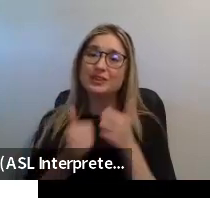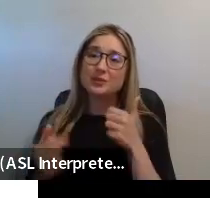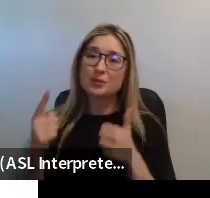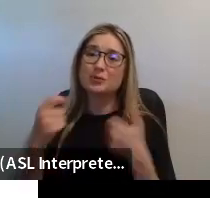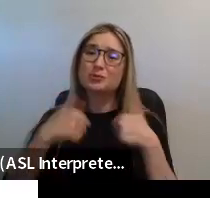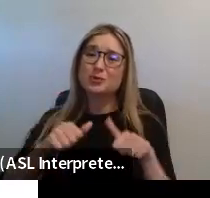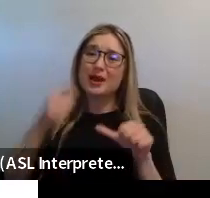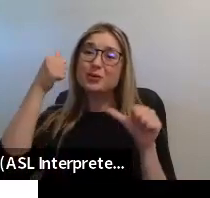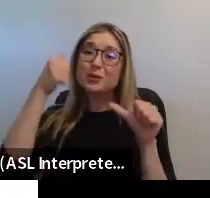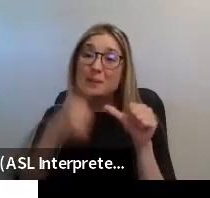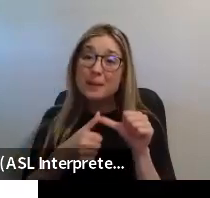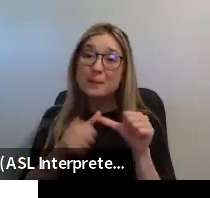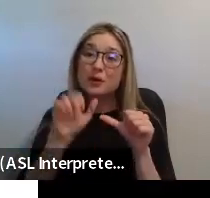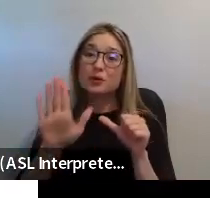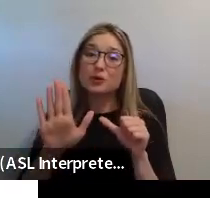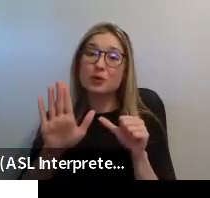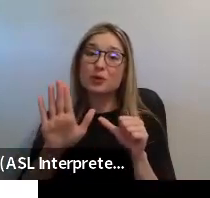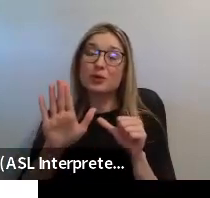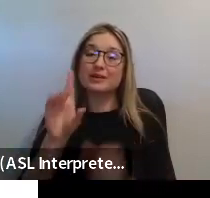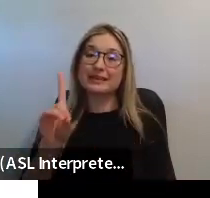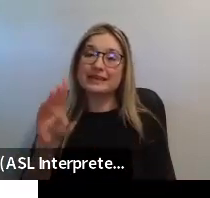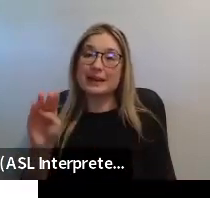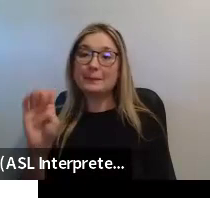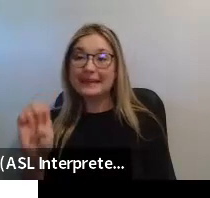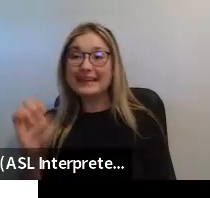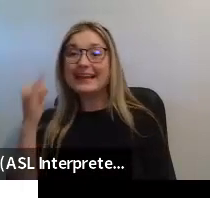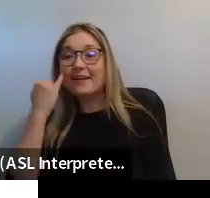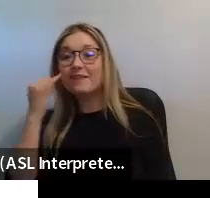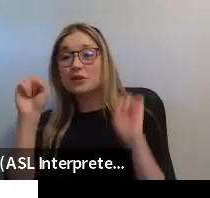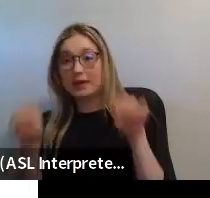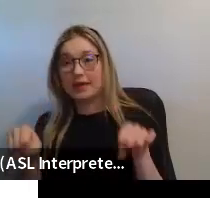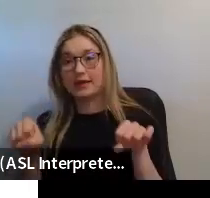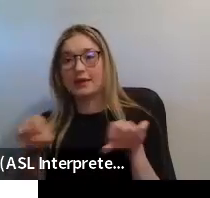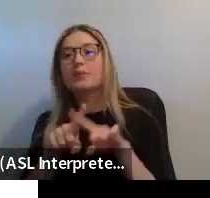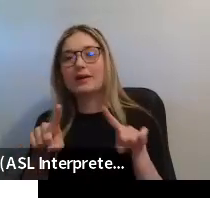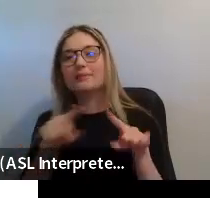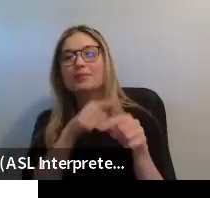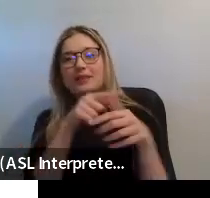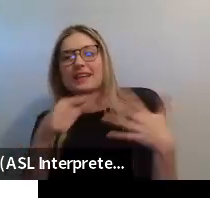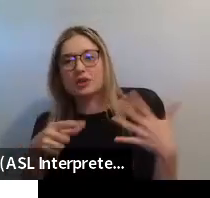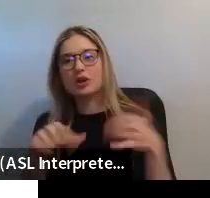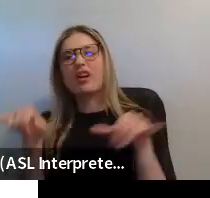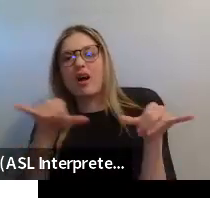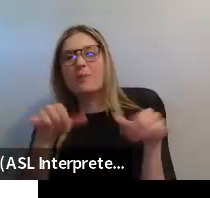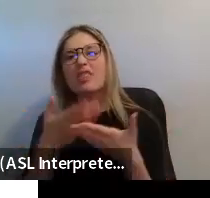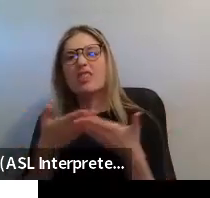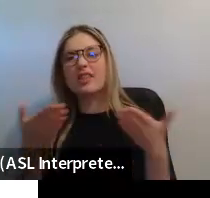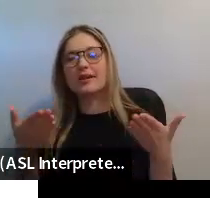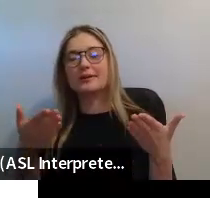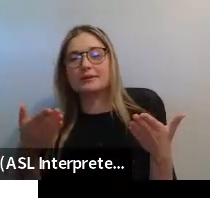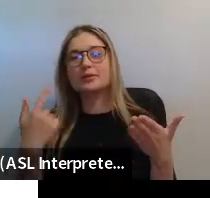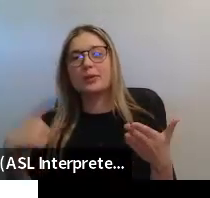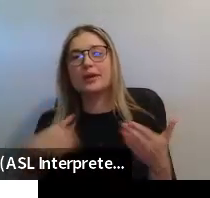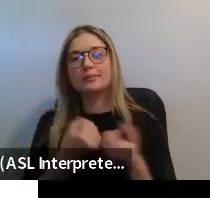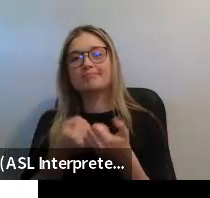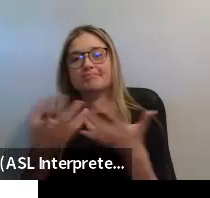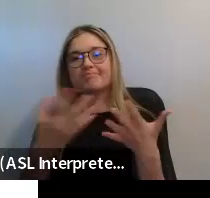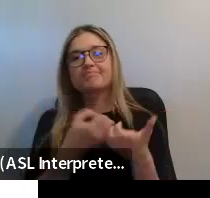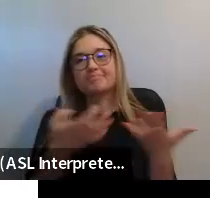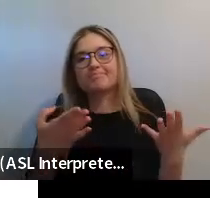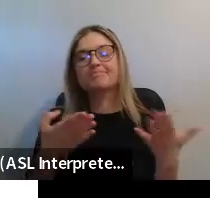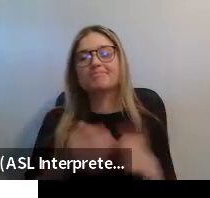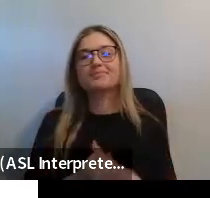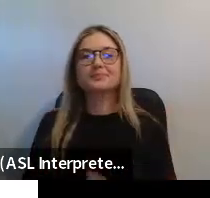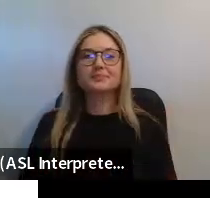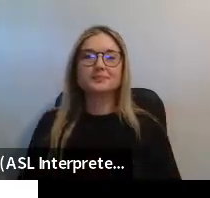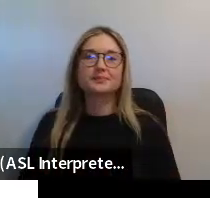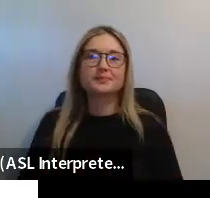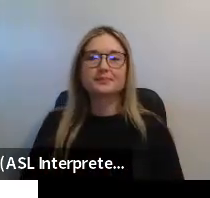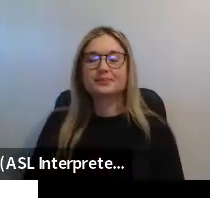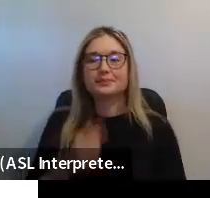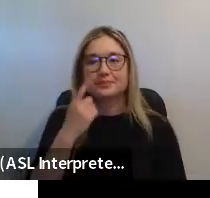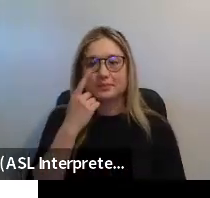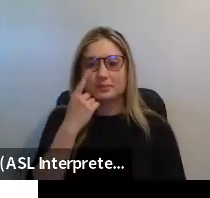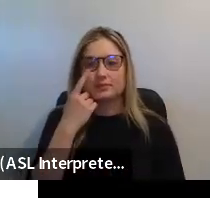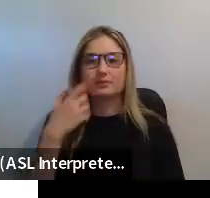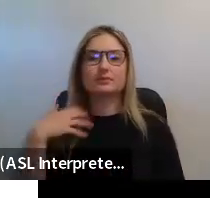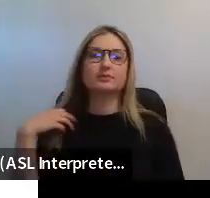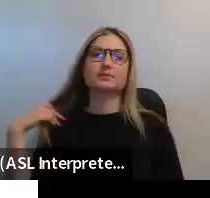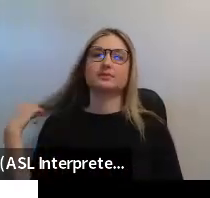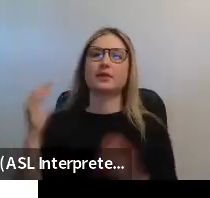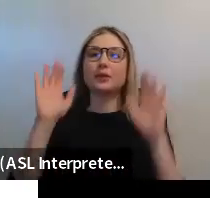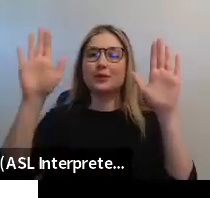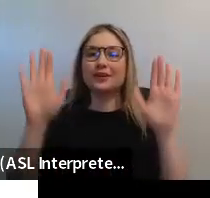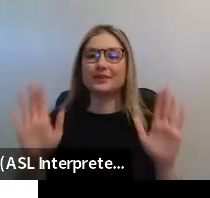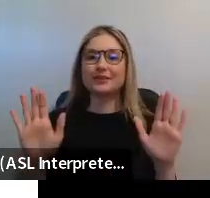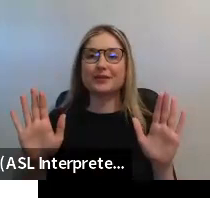If possible. But these are some of the most common things that we have gotten requests for, and have distributed in the past.